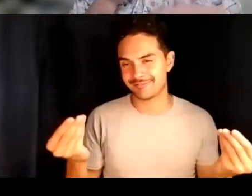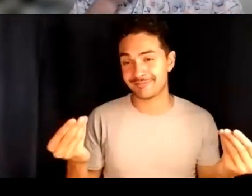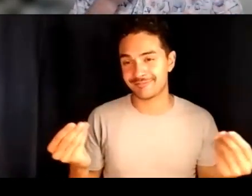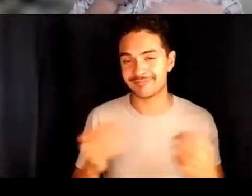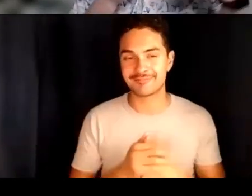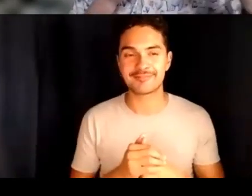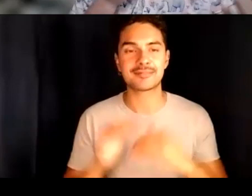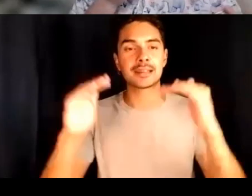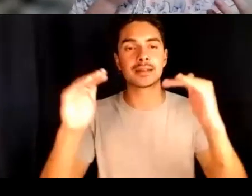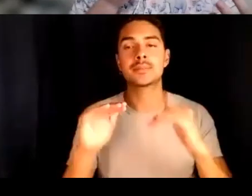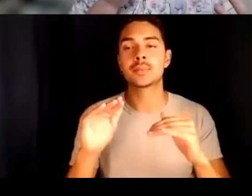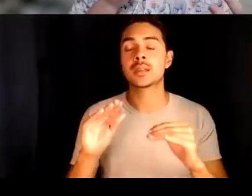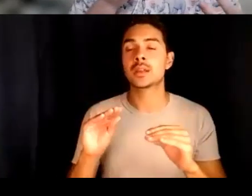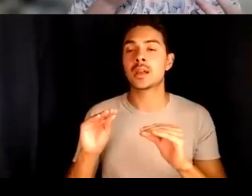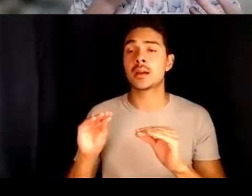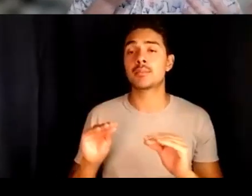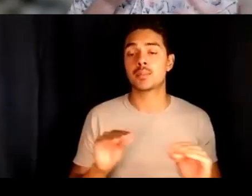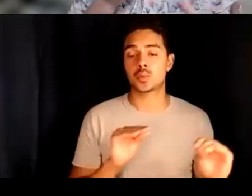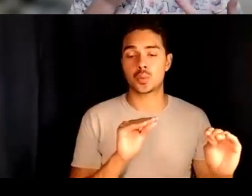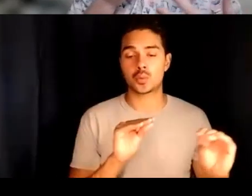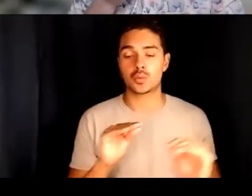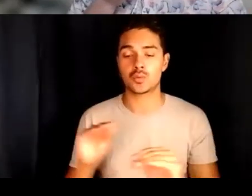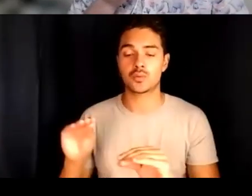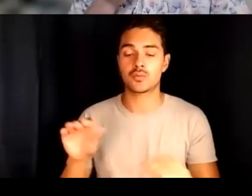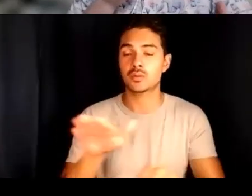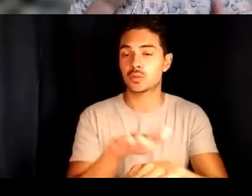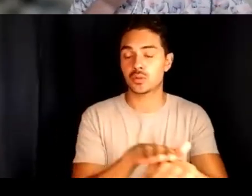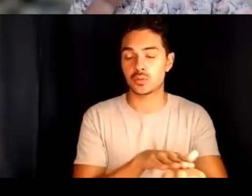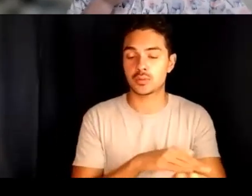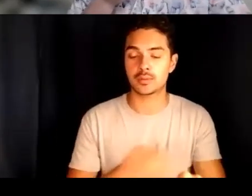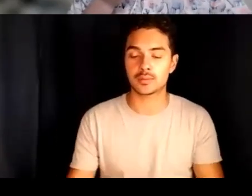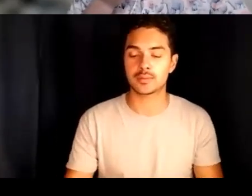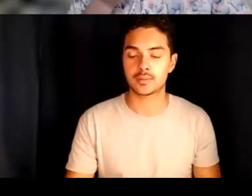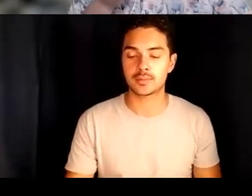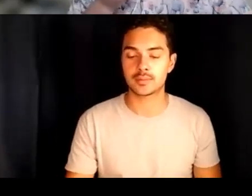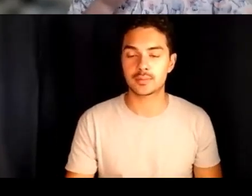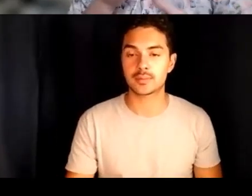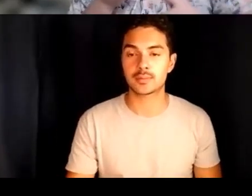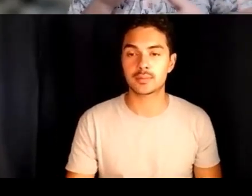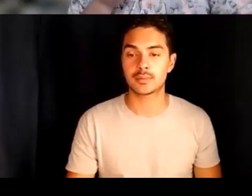Move slowly. If there is a physical emergency, you know,